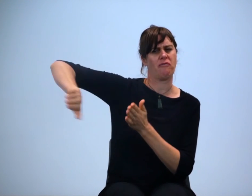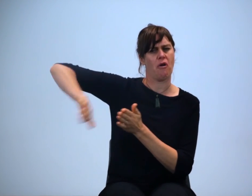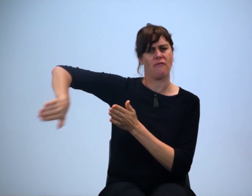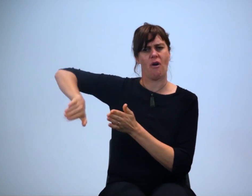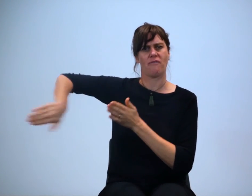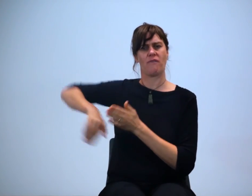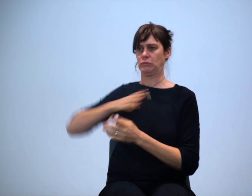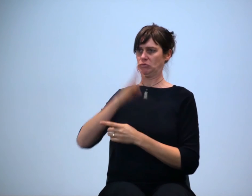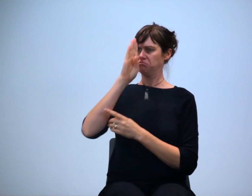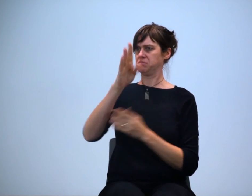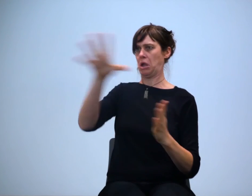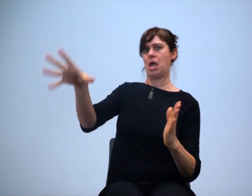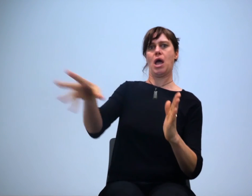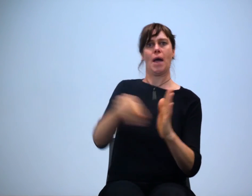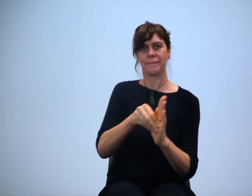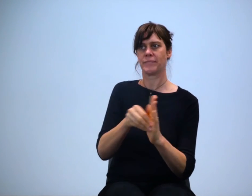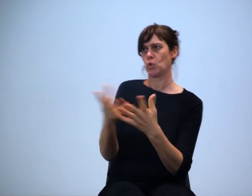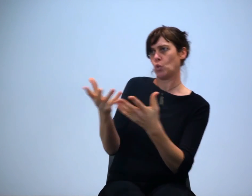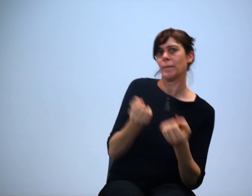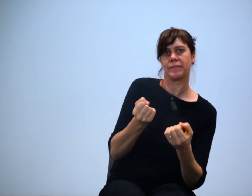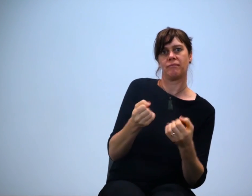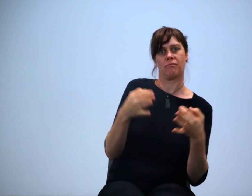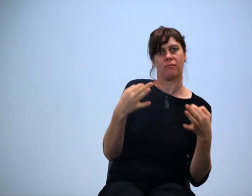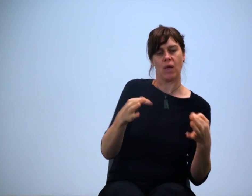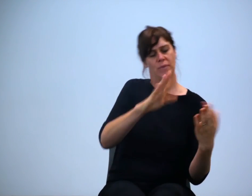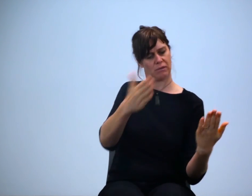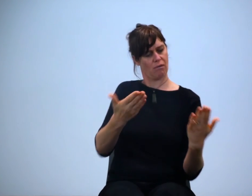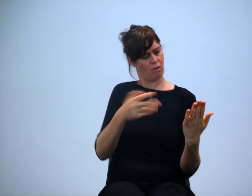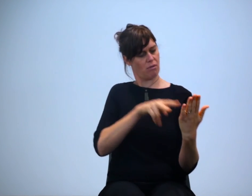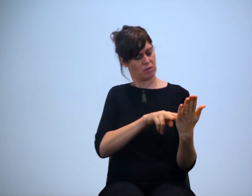in them, nature represents itself.